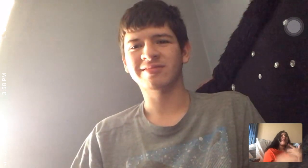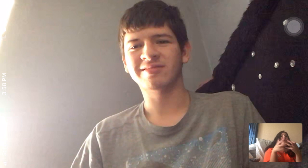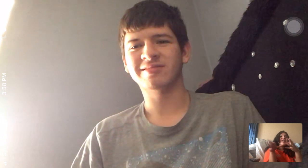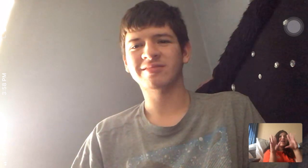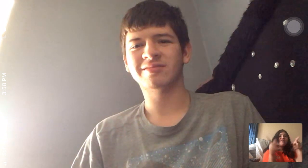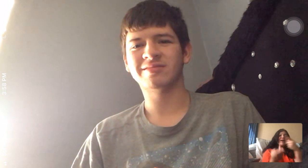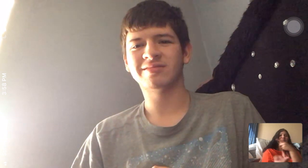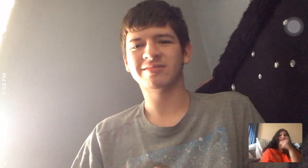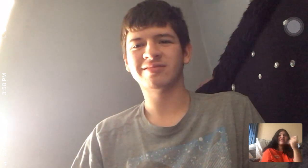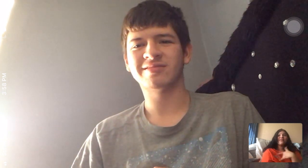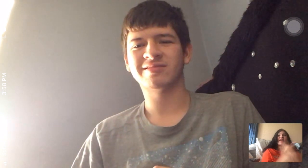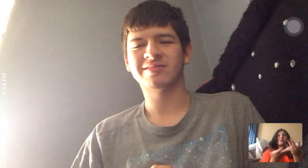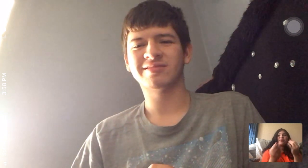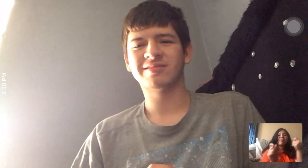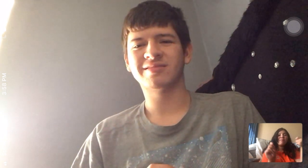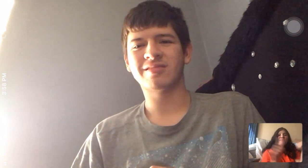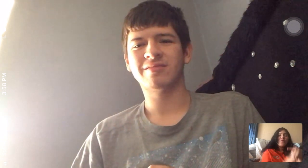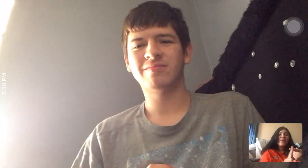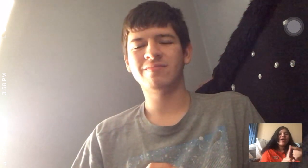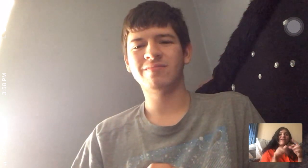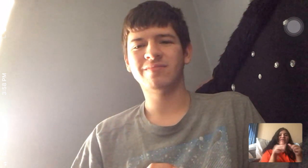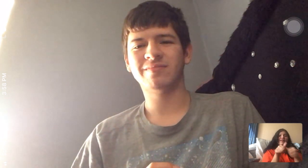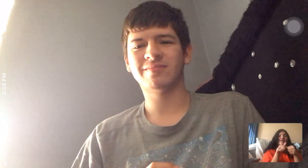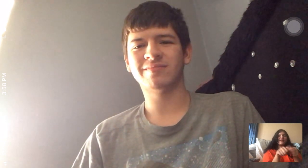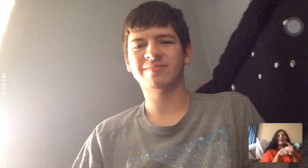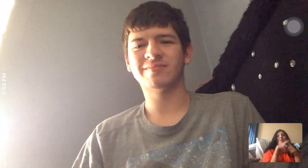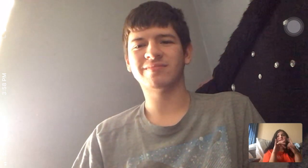and I feel like I want to give up and feel what’s the point of doing this.